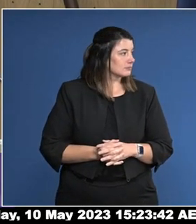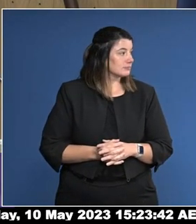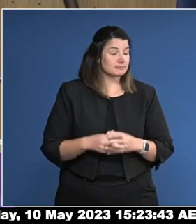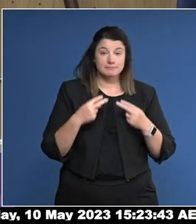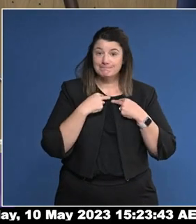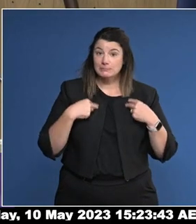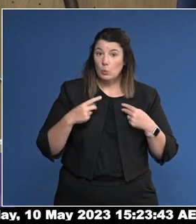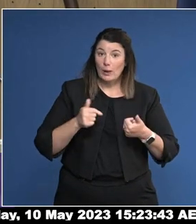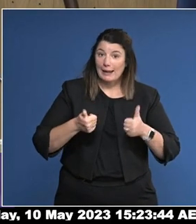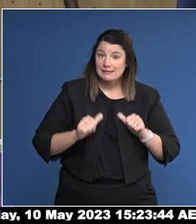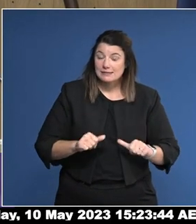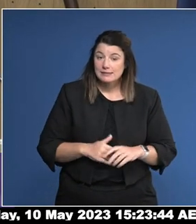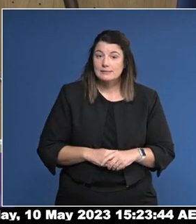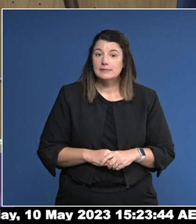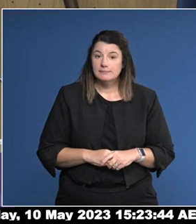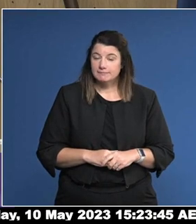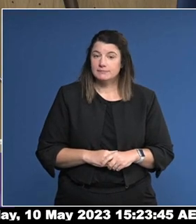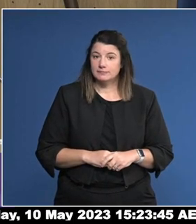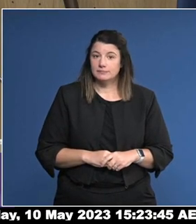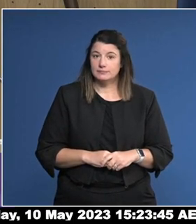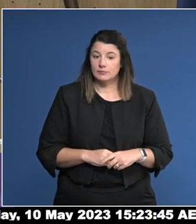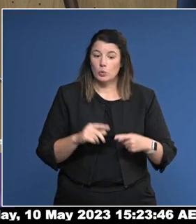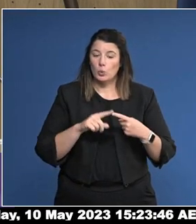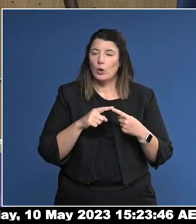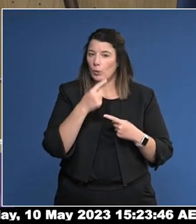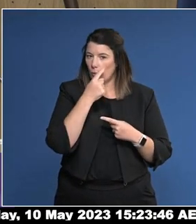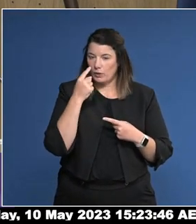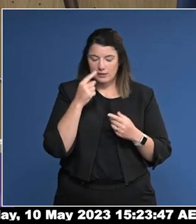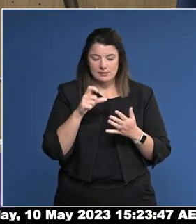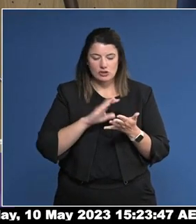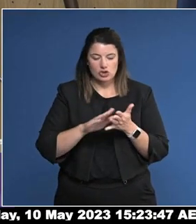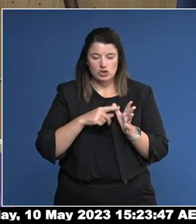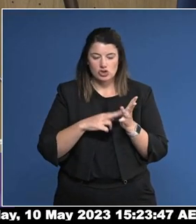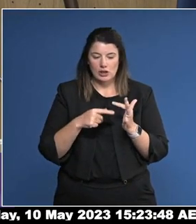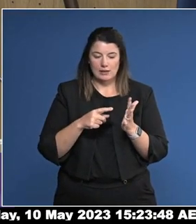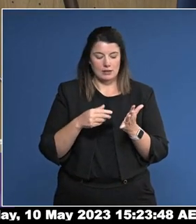There's one witness, Chantal Raine from the Department of Communities,